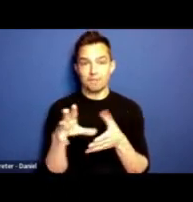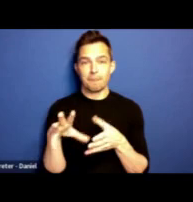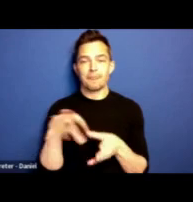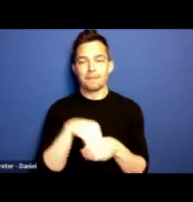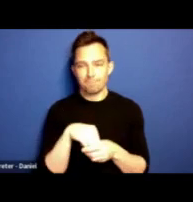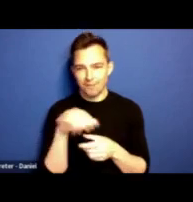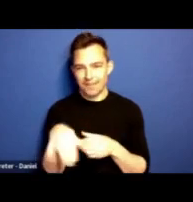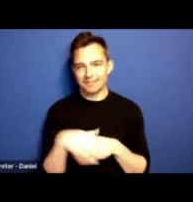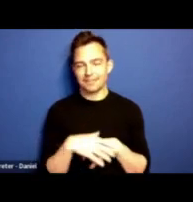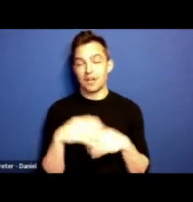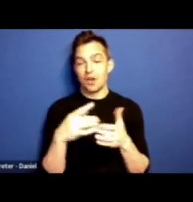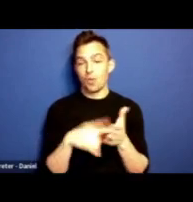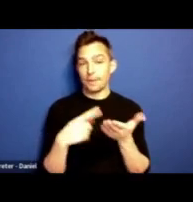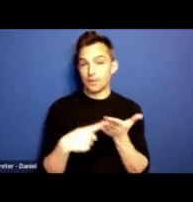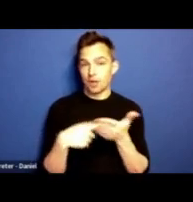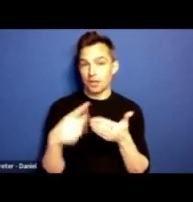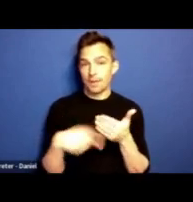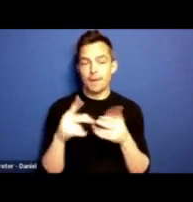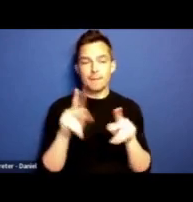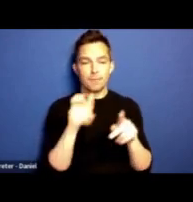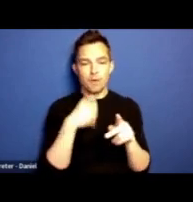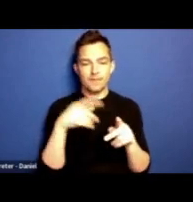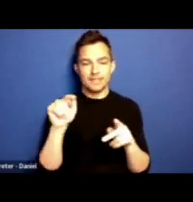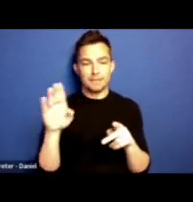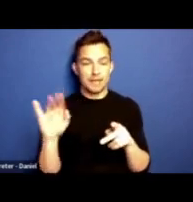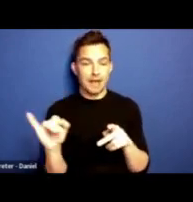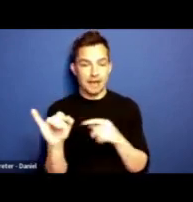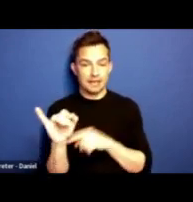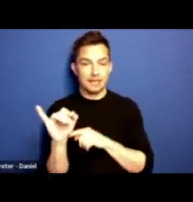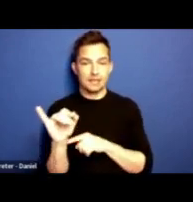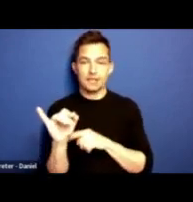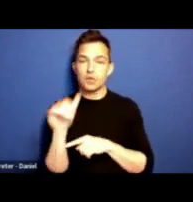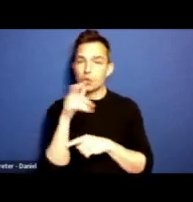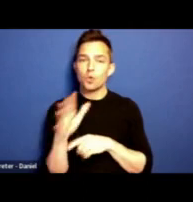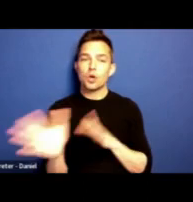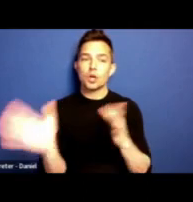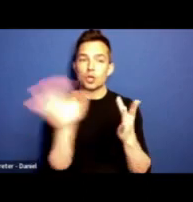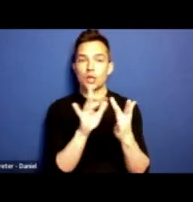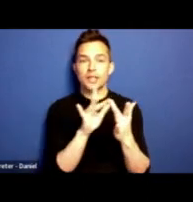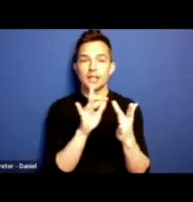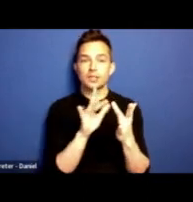I'll be talking about is persons with traumatic brain injury, who contact Ohio's No Wrong Door